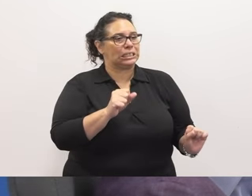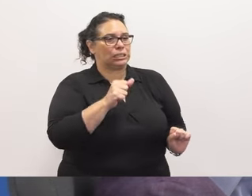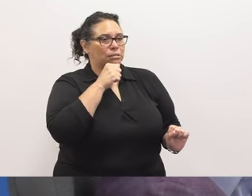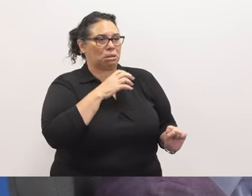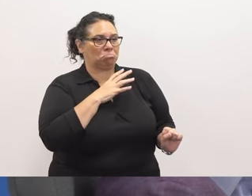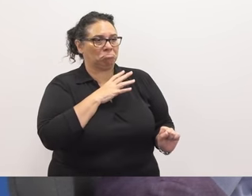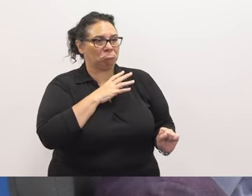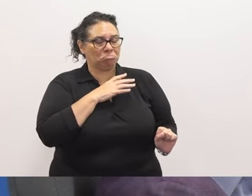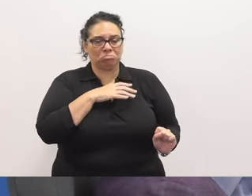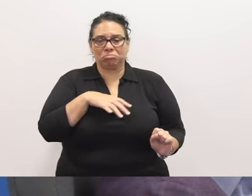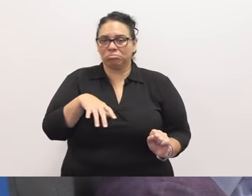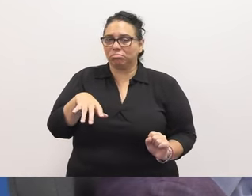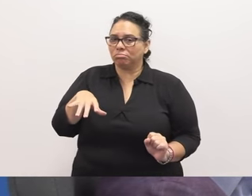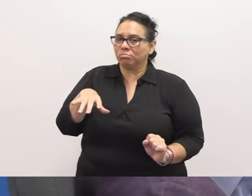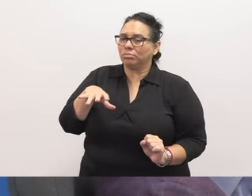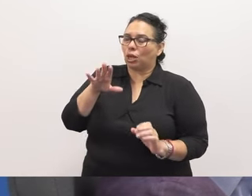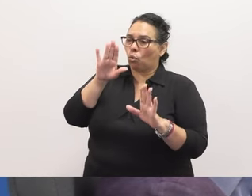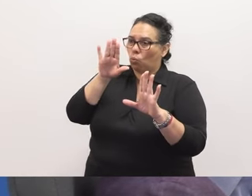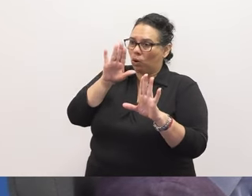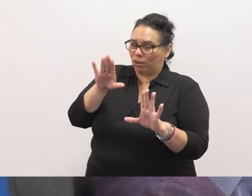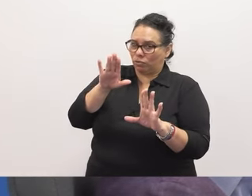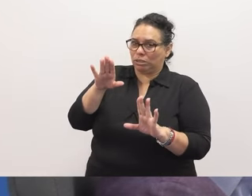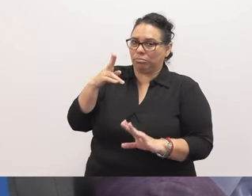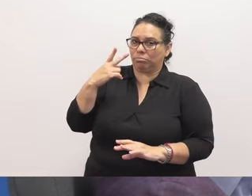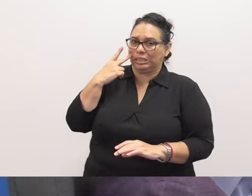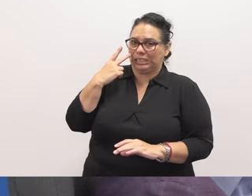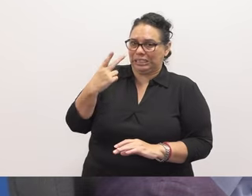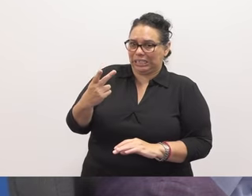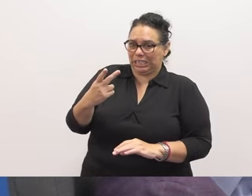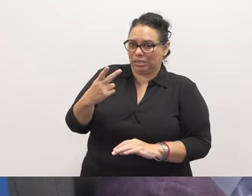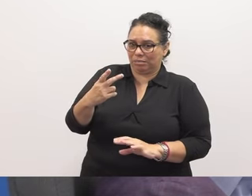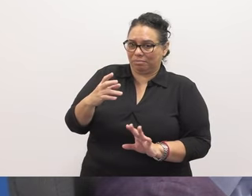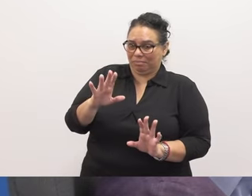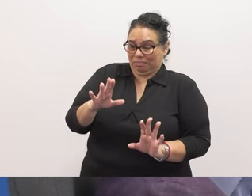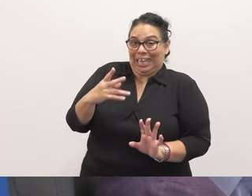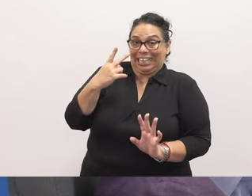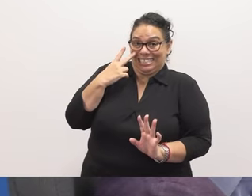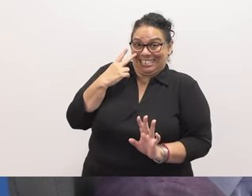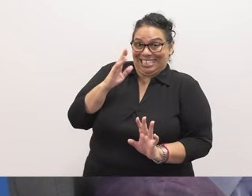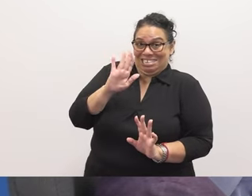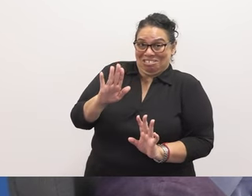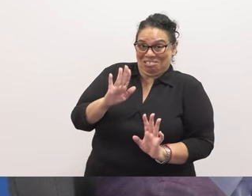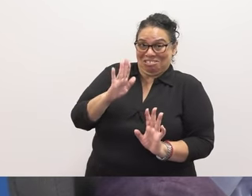And you know what? It's wonderful to see, I can see that in your face when you talk about that